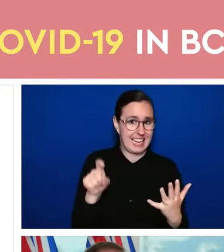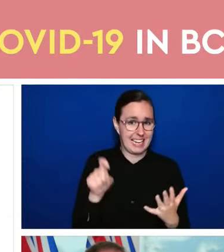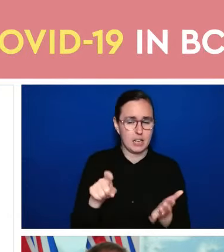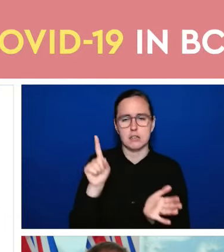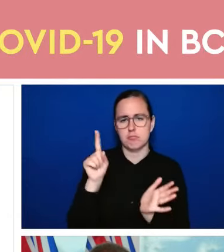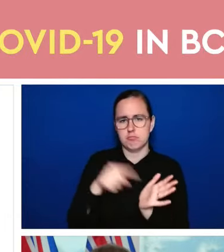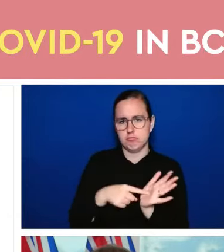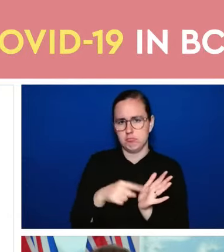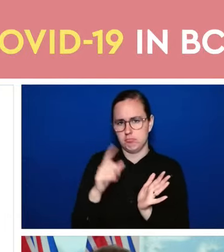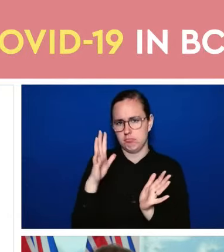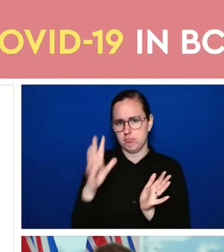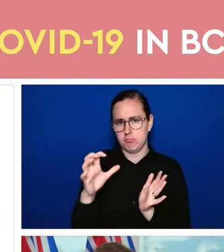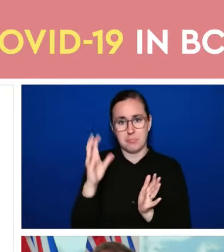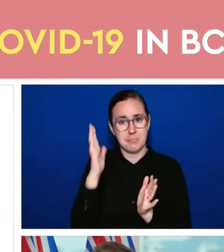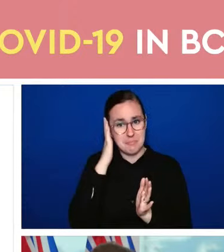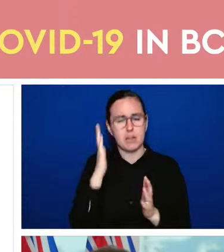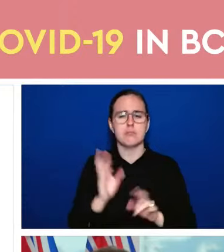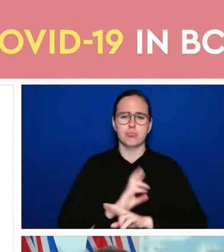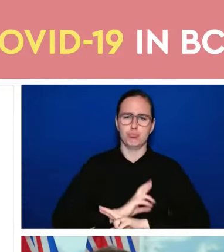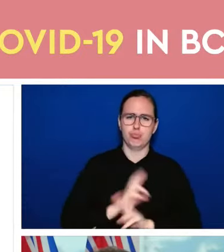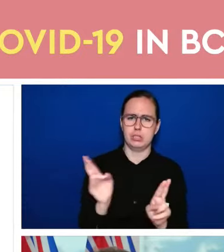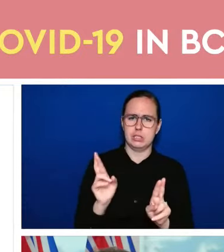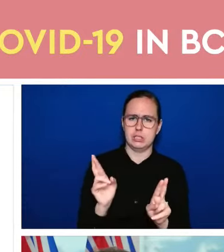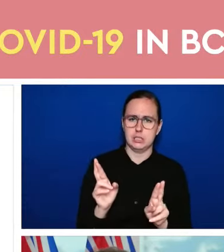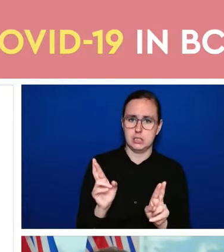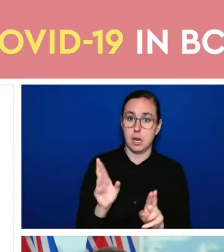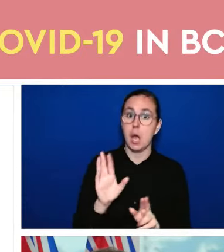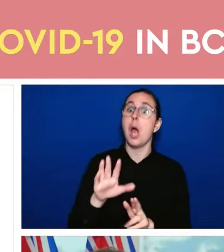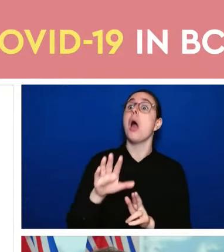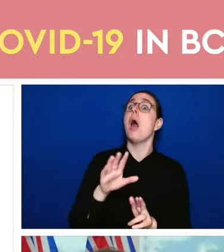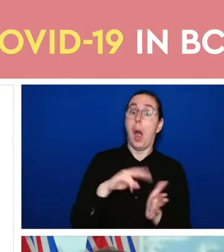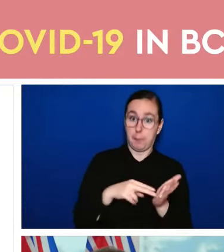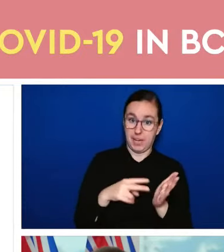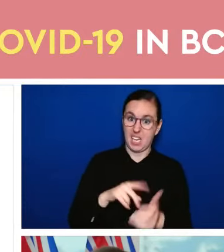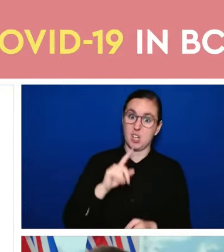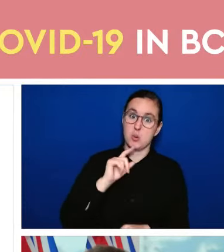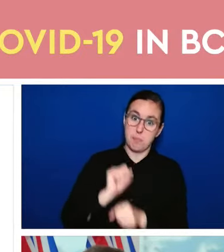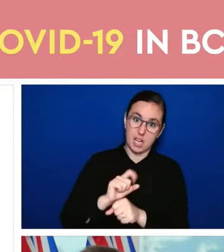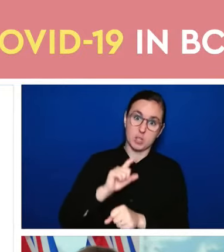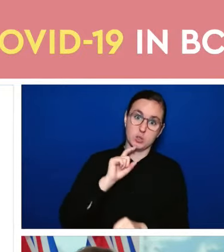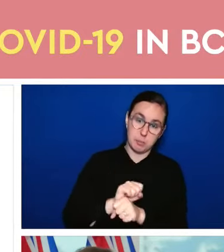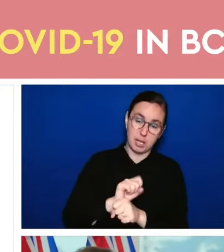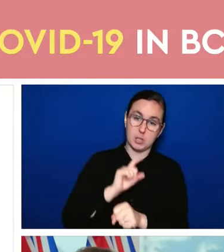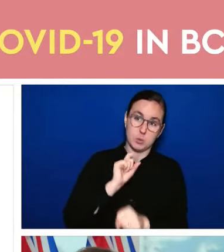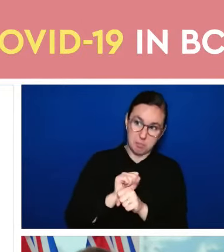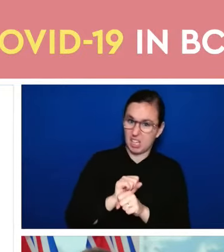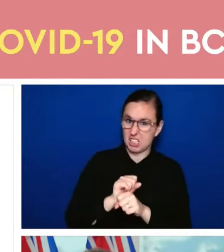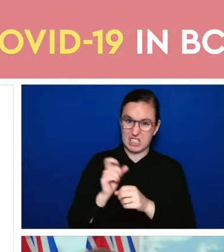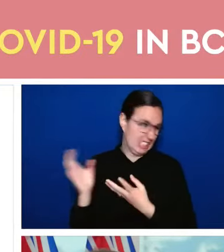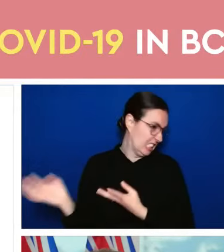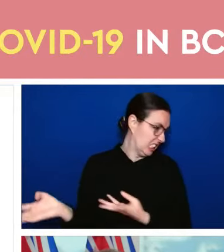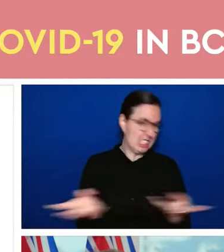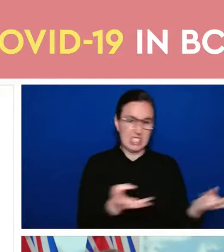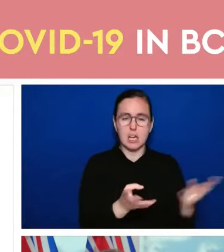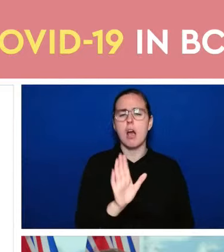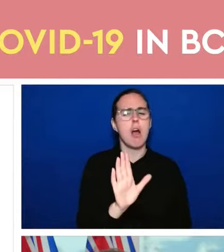that we have room for those potential additional patients. So are- on- slide the twenty